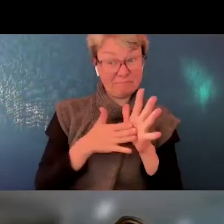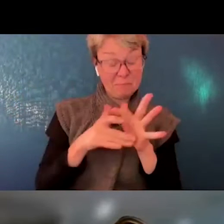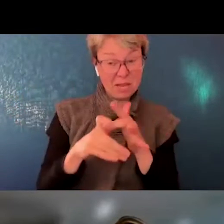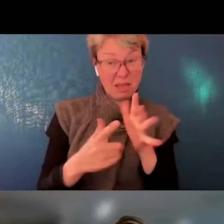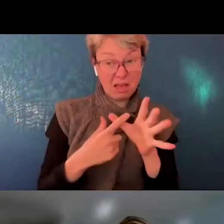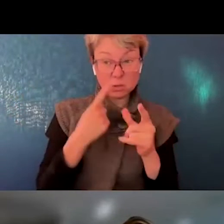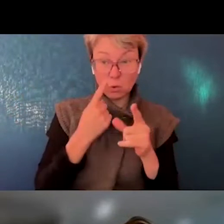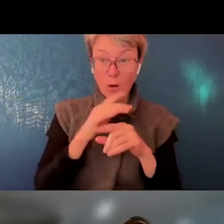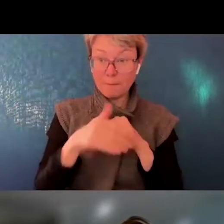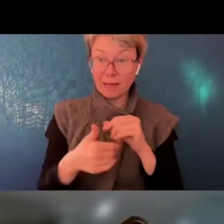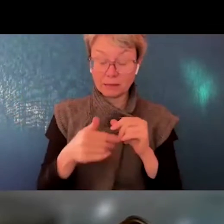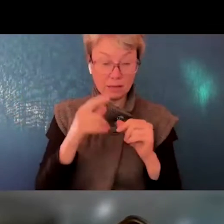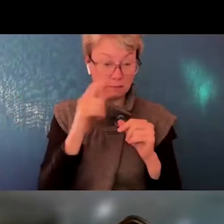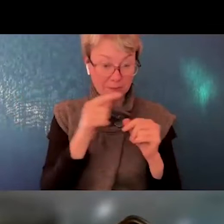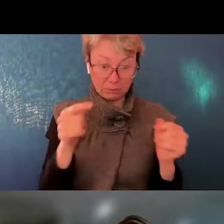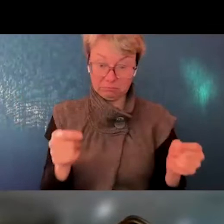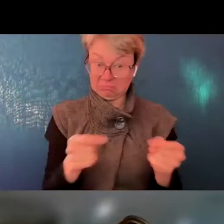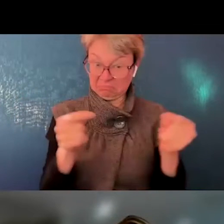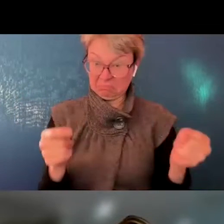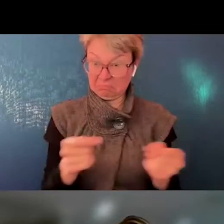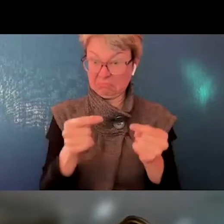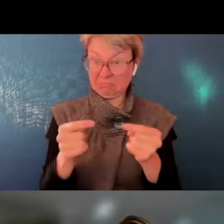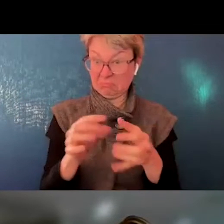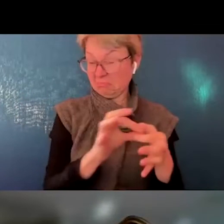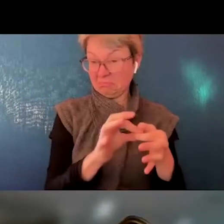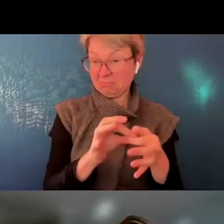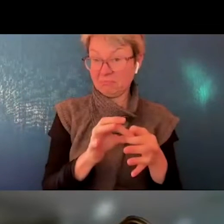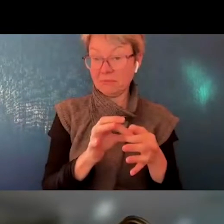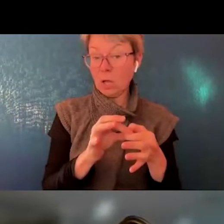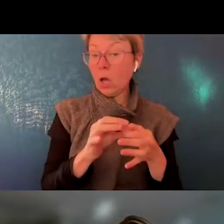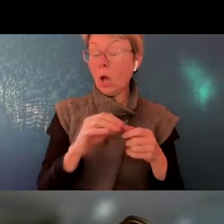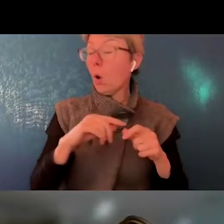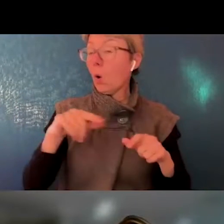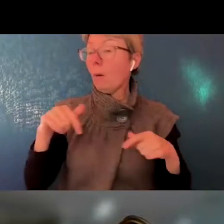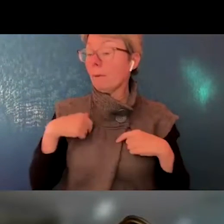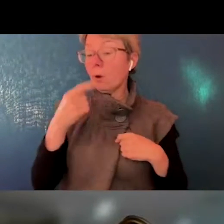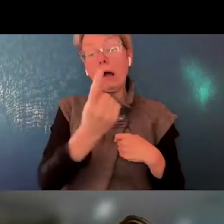relationships break down um we don't have any judgment about the people that come to see us we